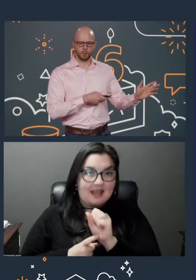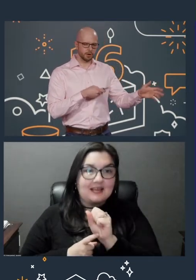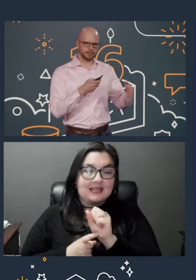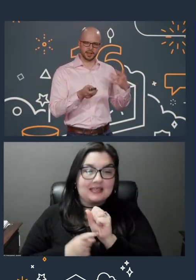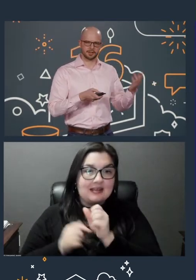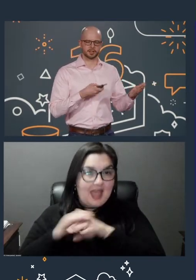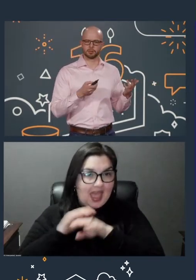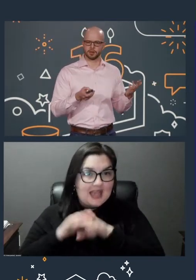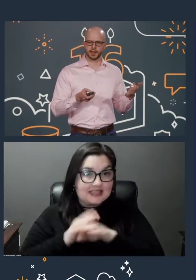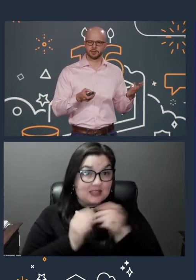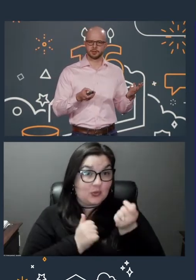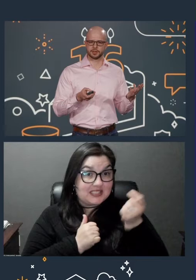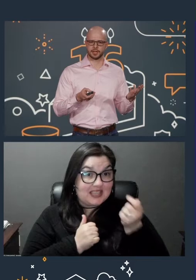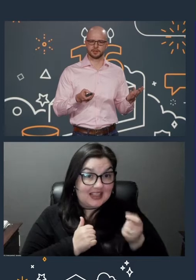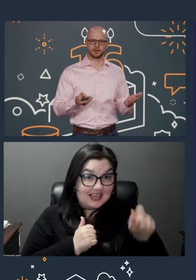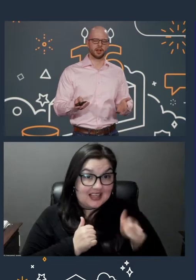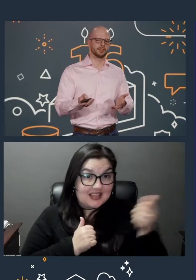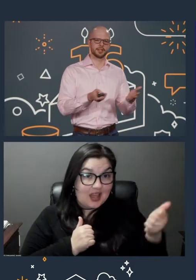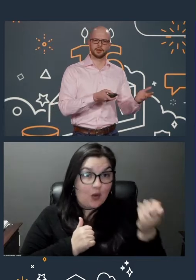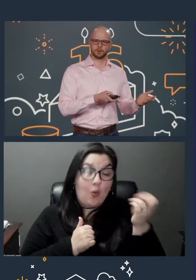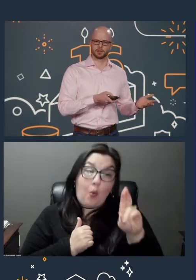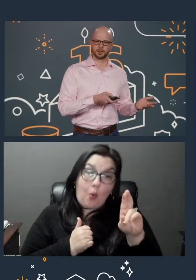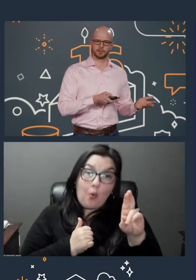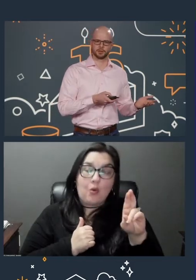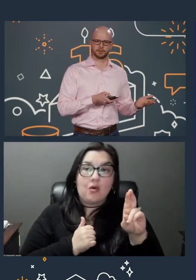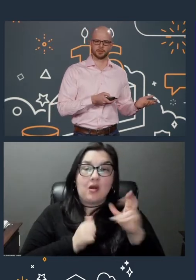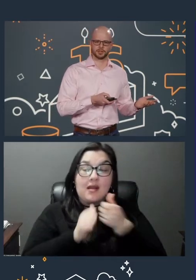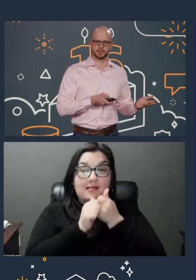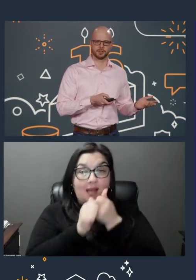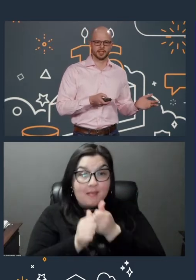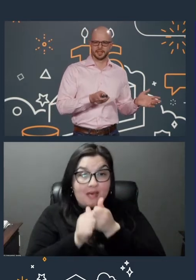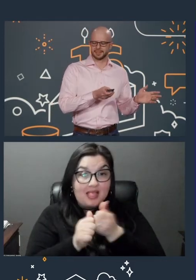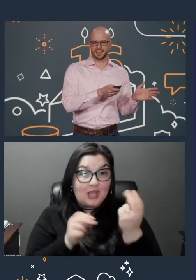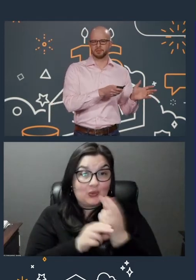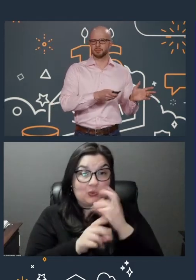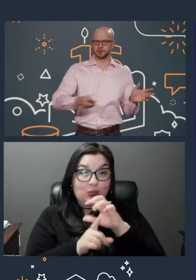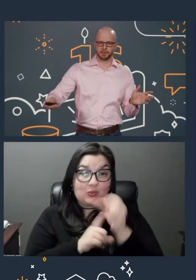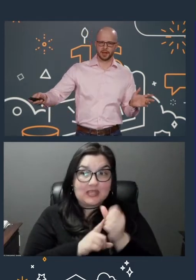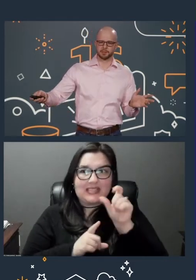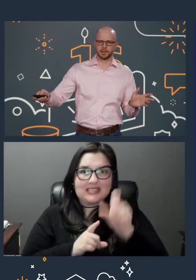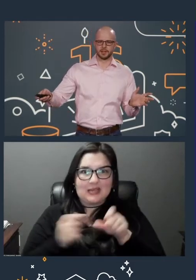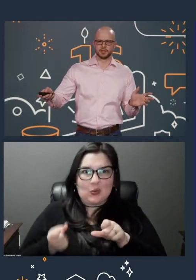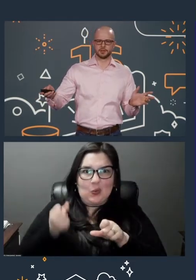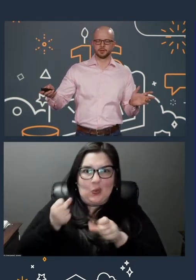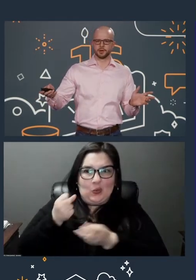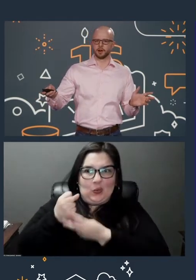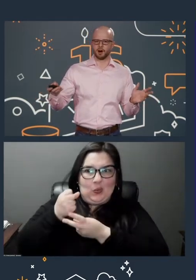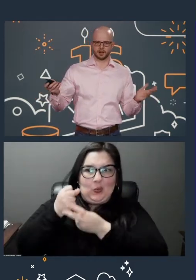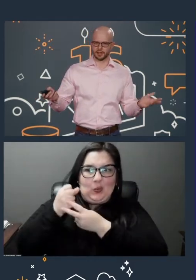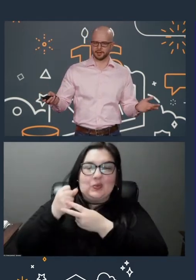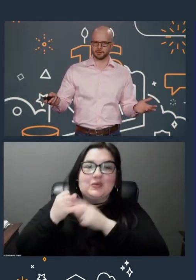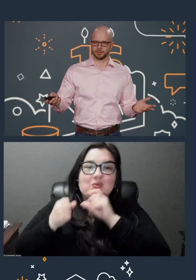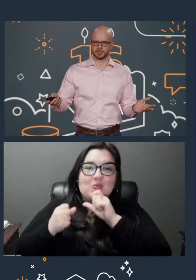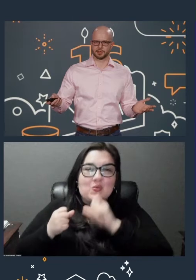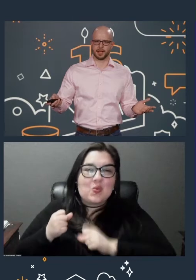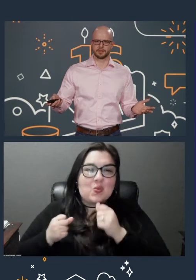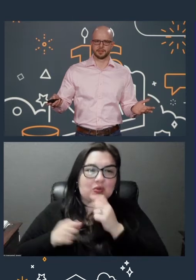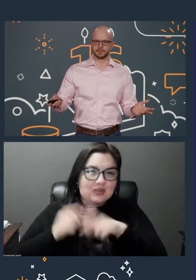or if they have a compliance use case, or other need to hold onto older versions, they can move them to an archive storage class